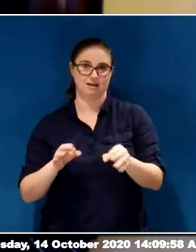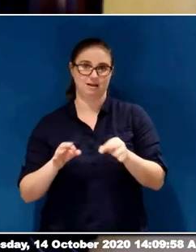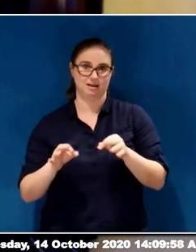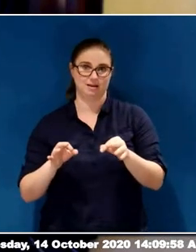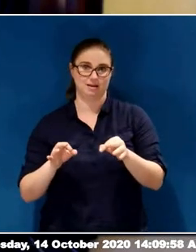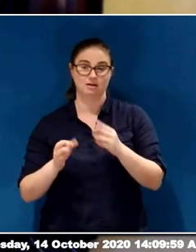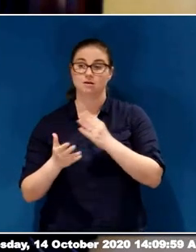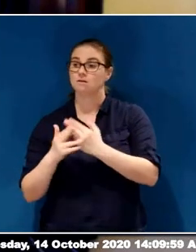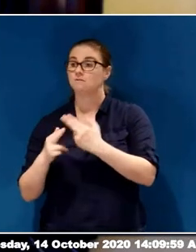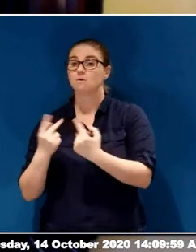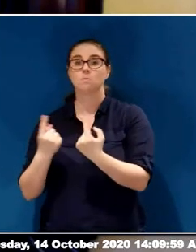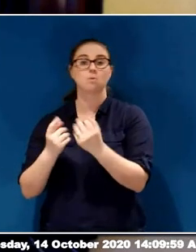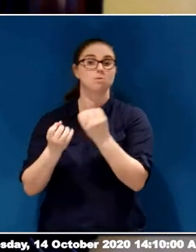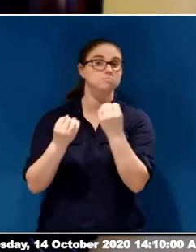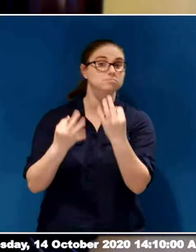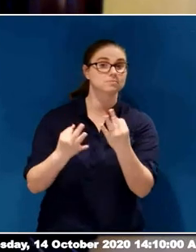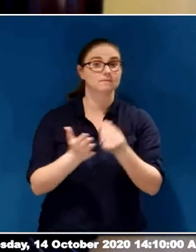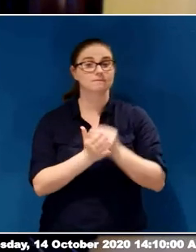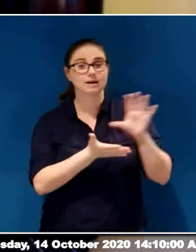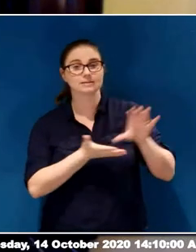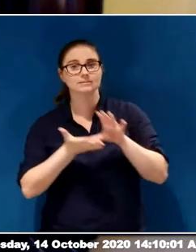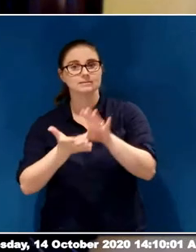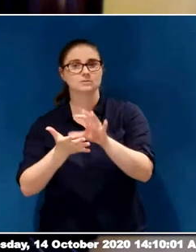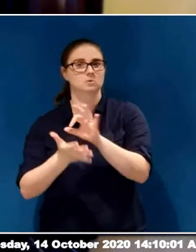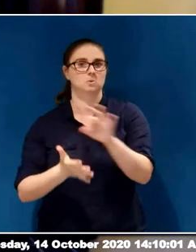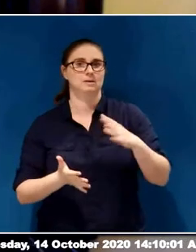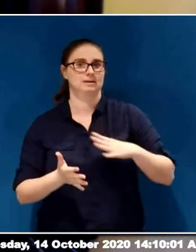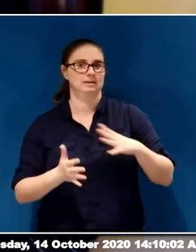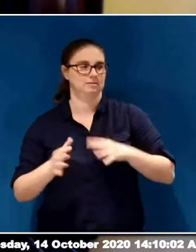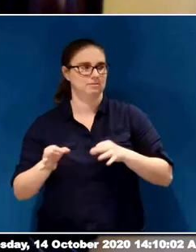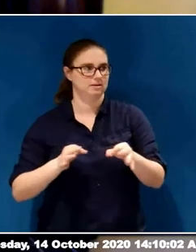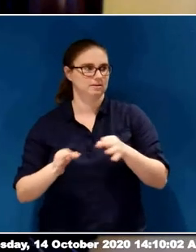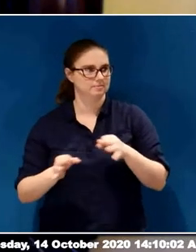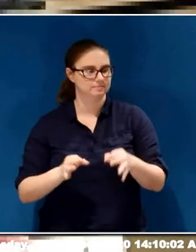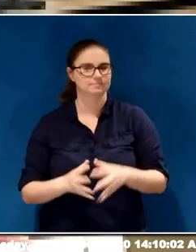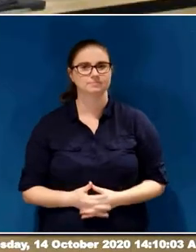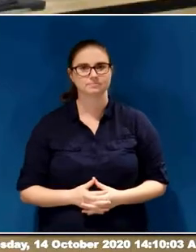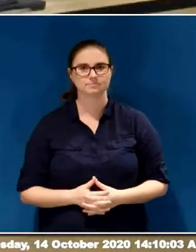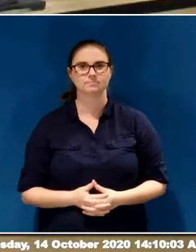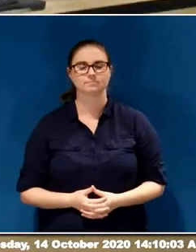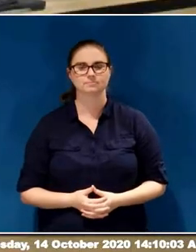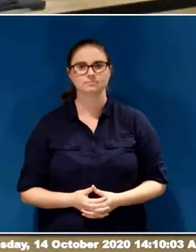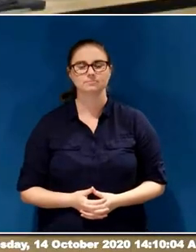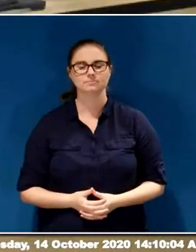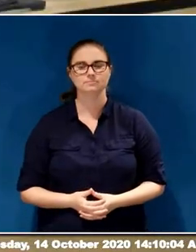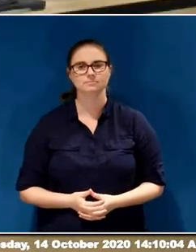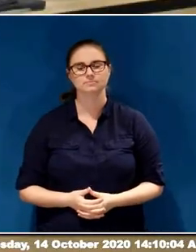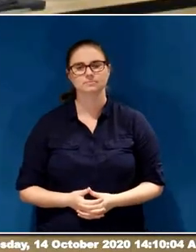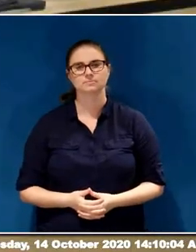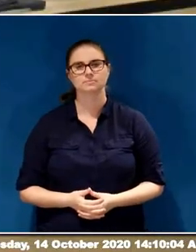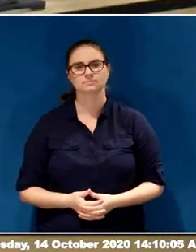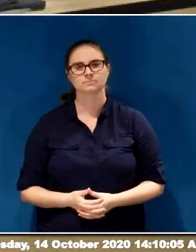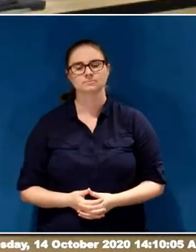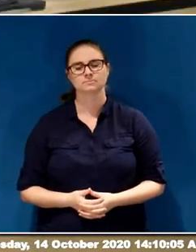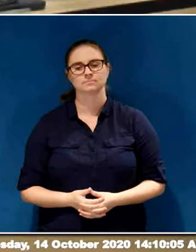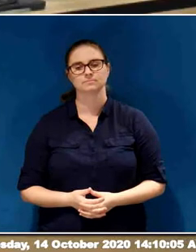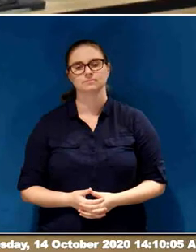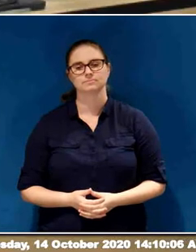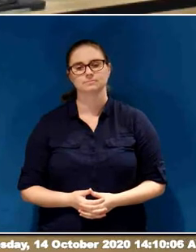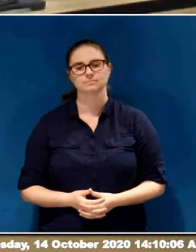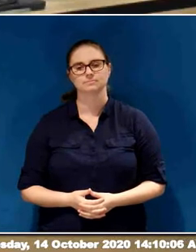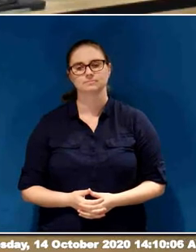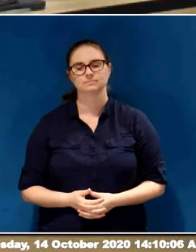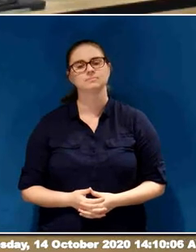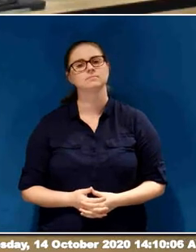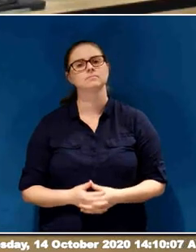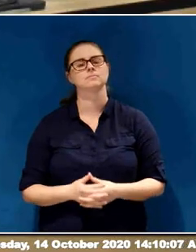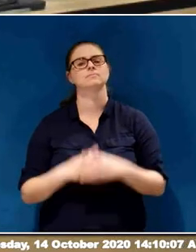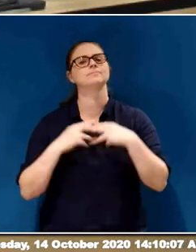Now, in paragraph 90 you speak to how that might be addressed in the future.